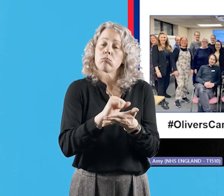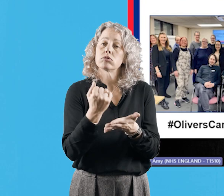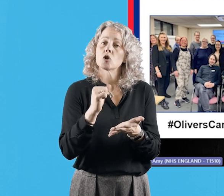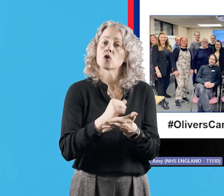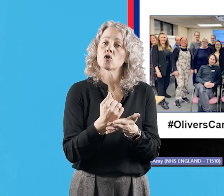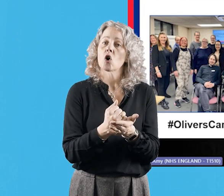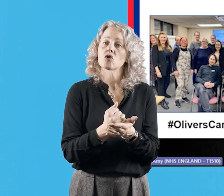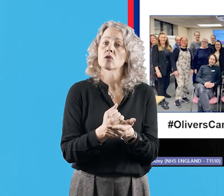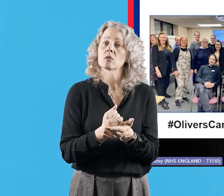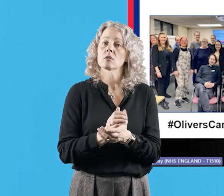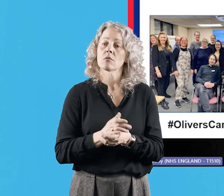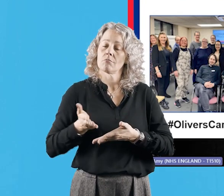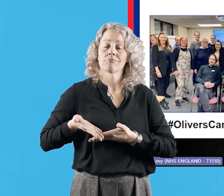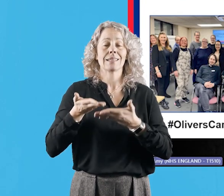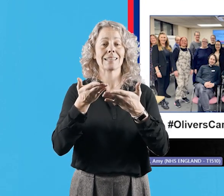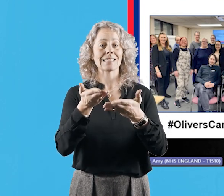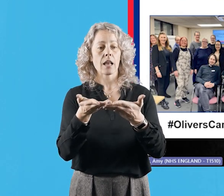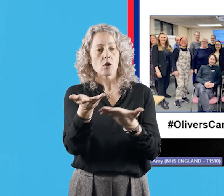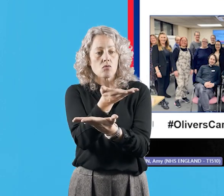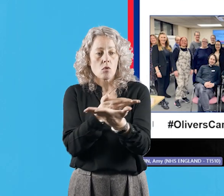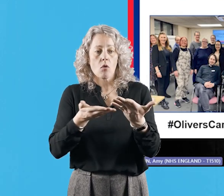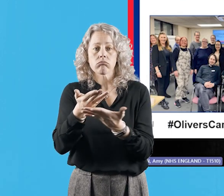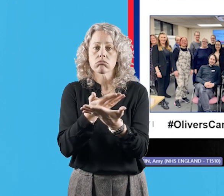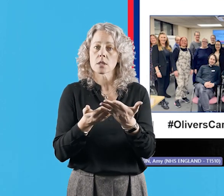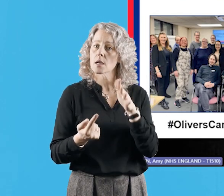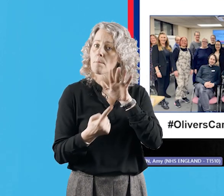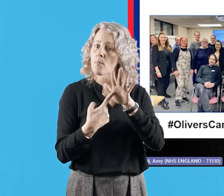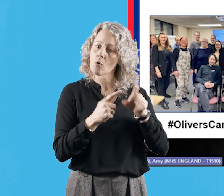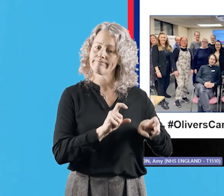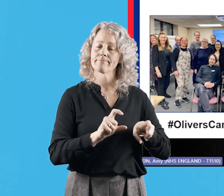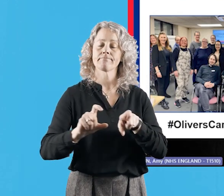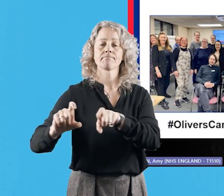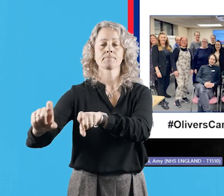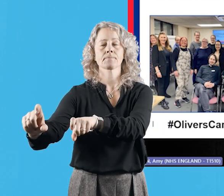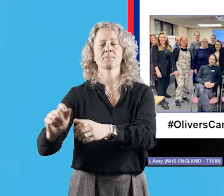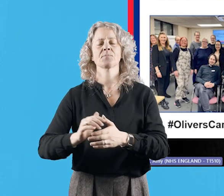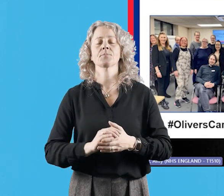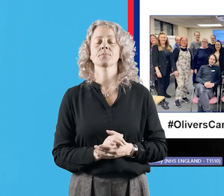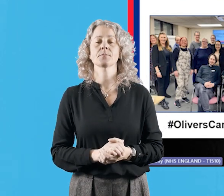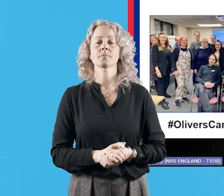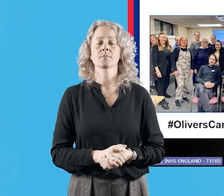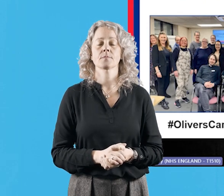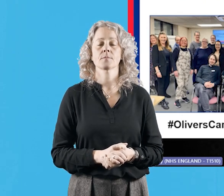that Co-production, Co-delivery conversation because it's really important that that underpins it.